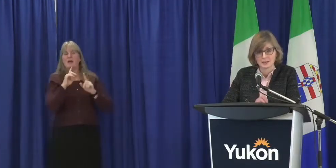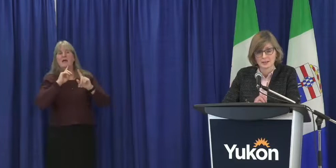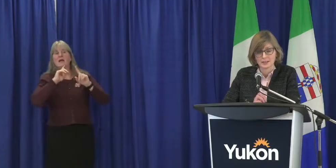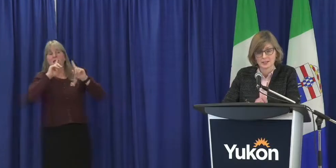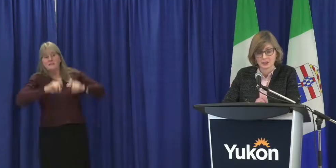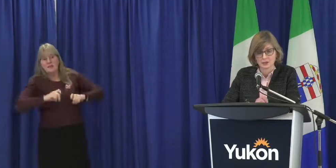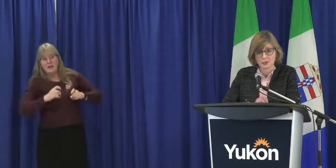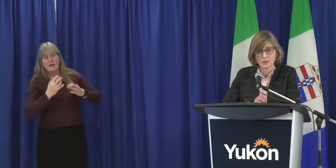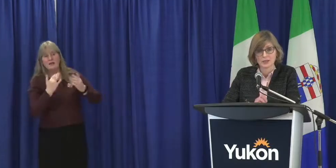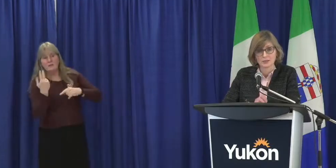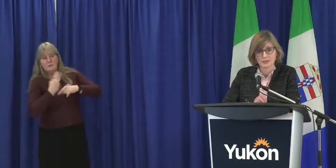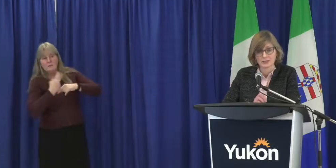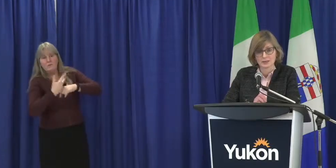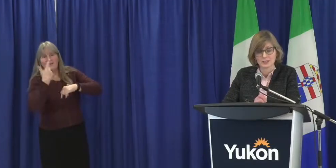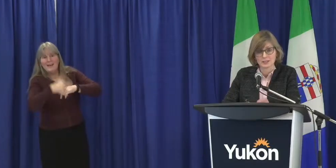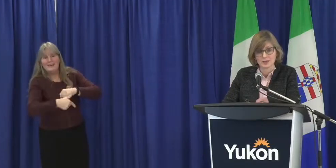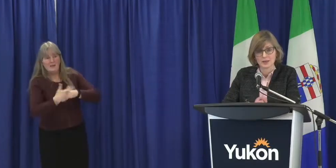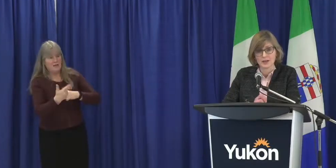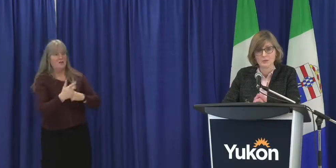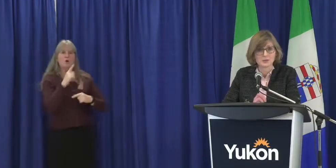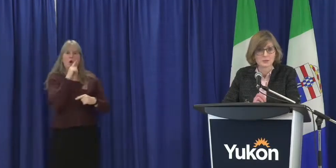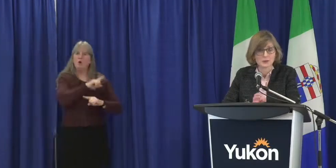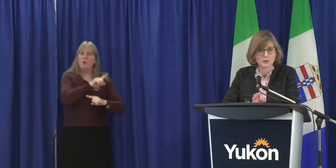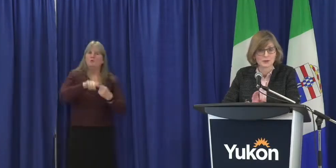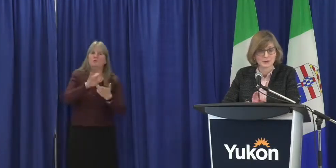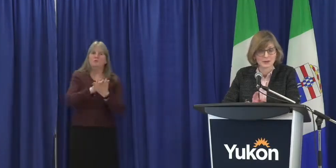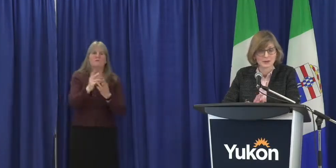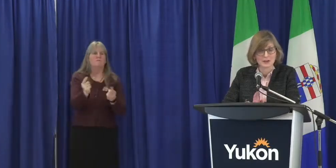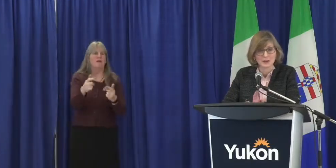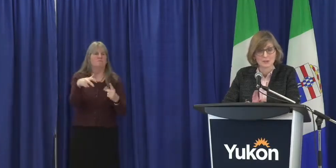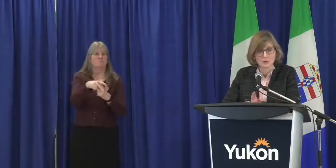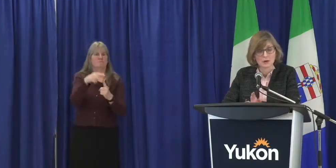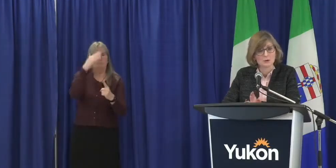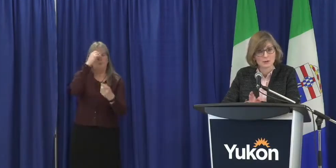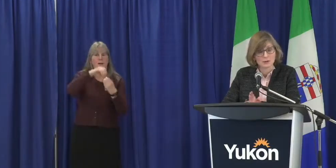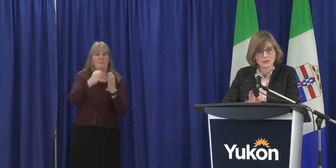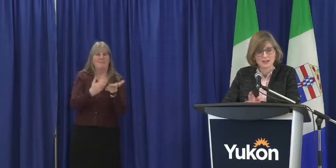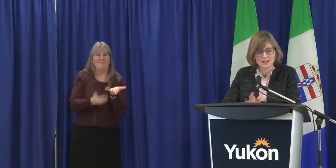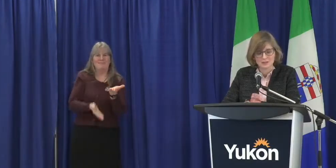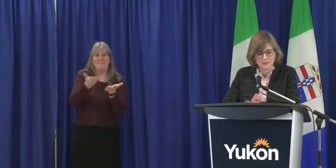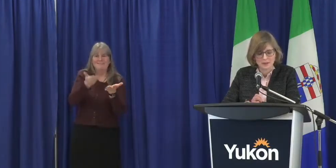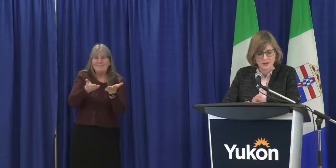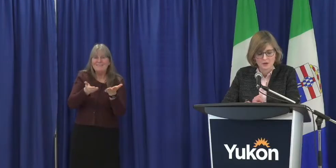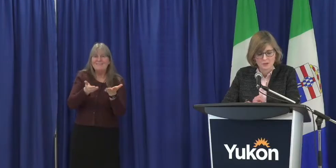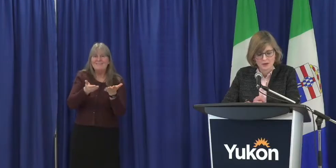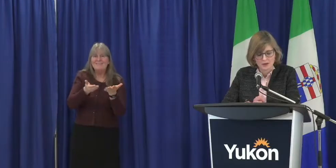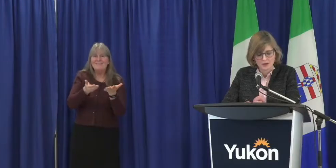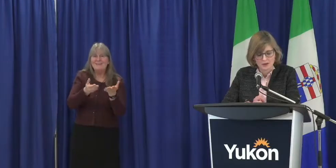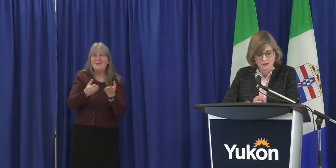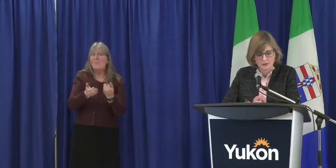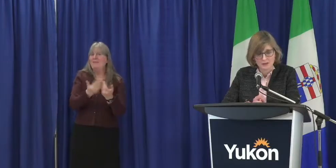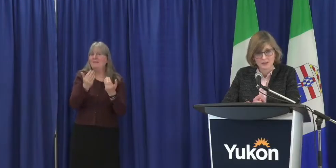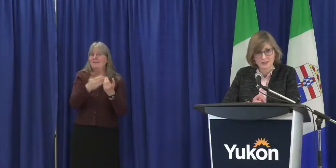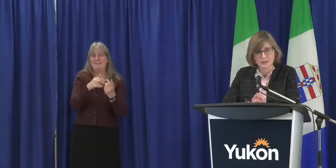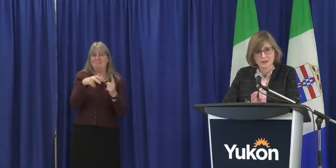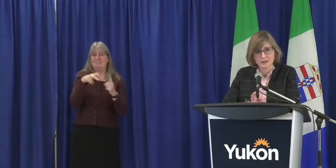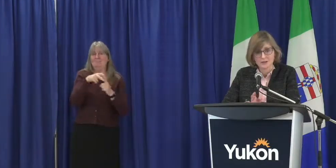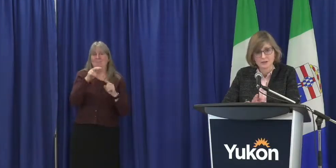interview to happen, et cetera, et cetera. That was appropriate with-- more appropriate with-- with Delta but now as we move into